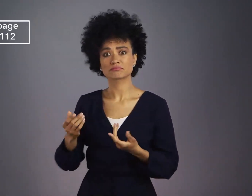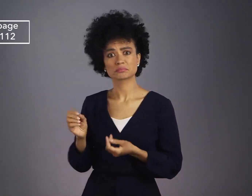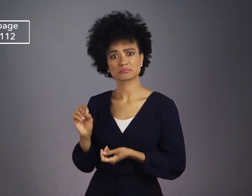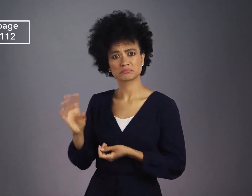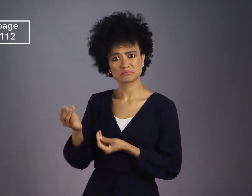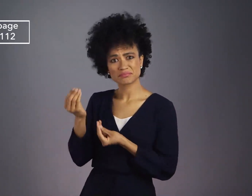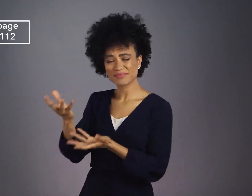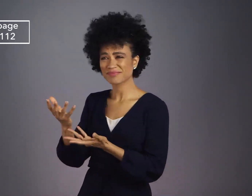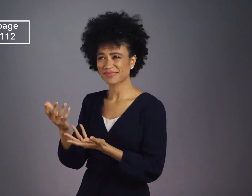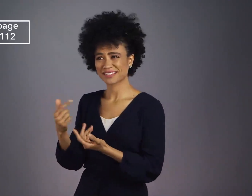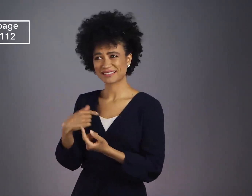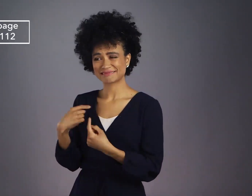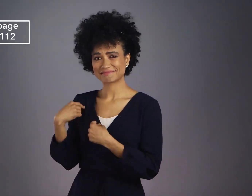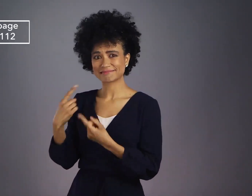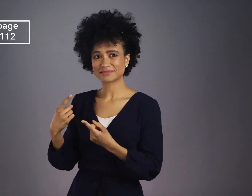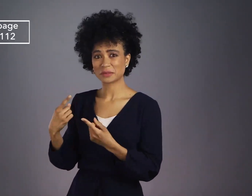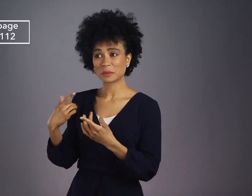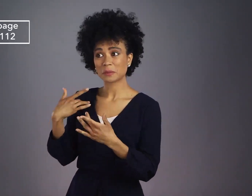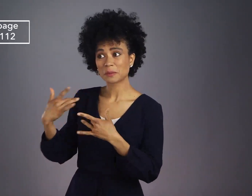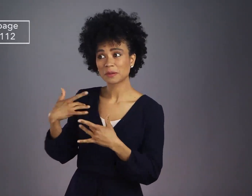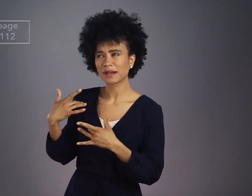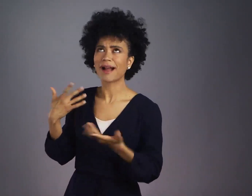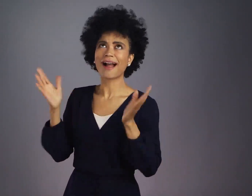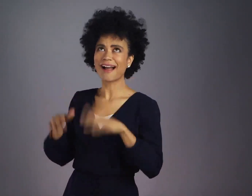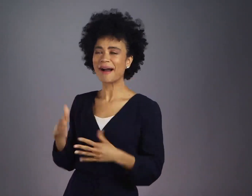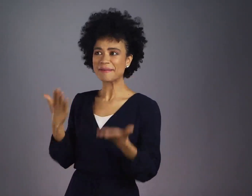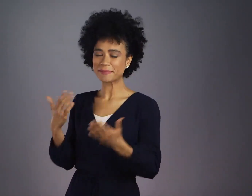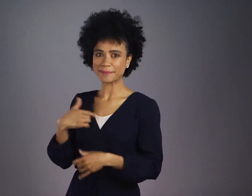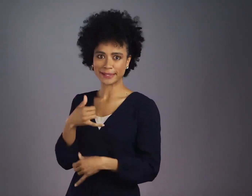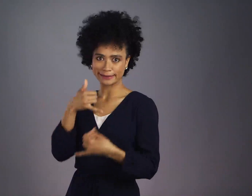Tell him you have been worried, though perhaps needlessly.